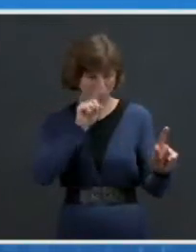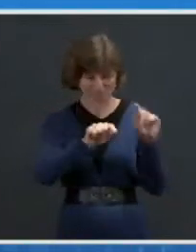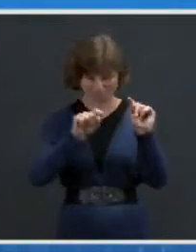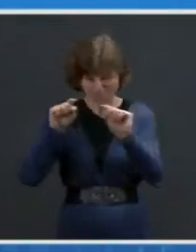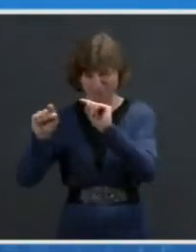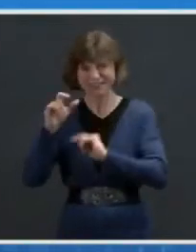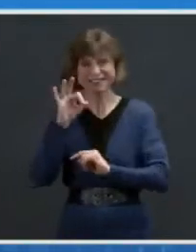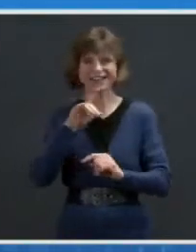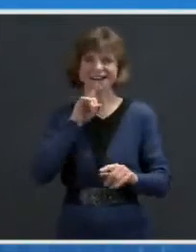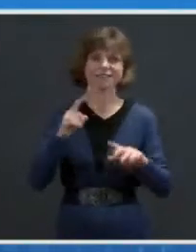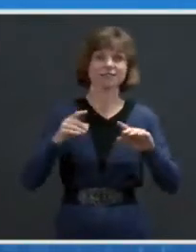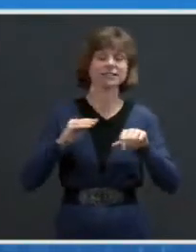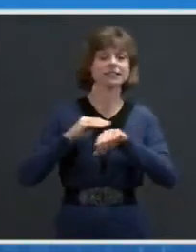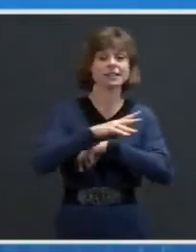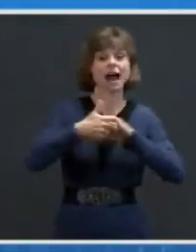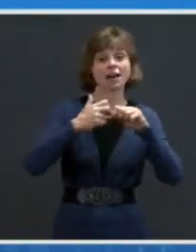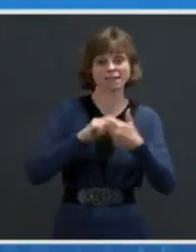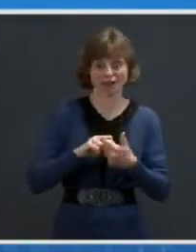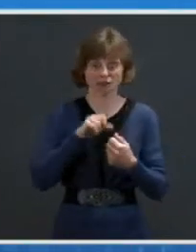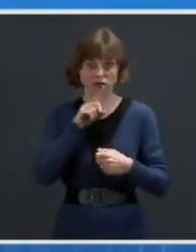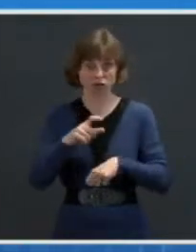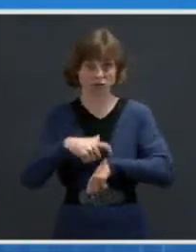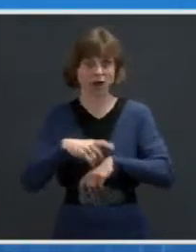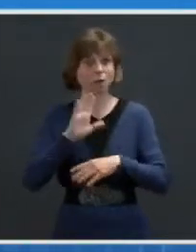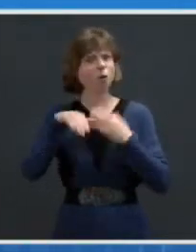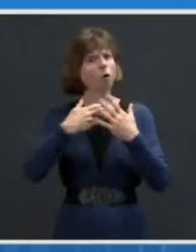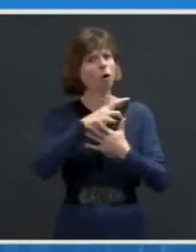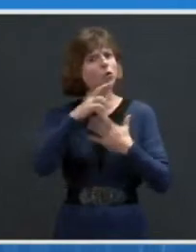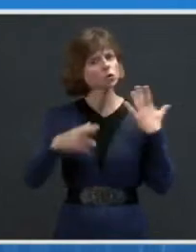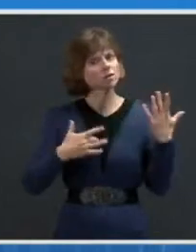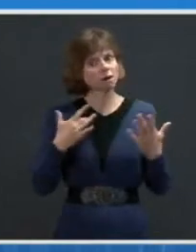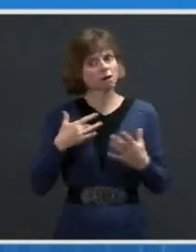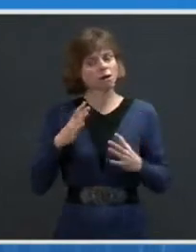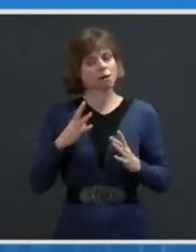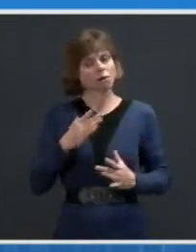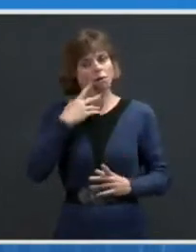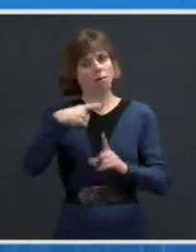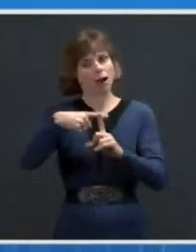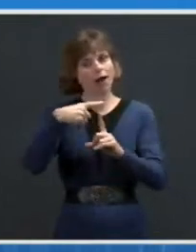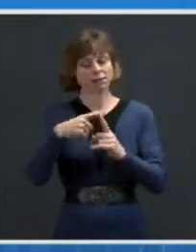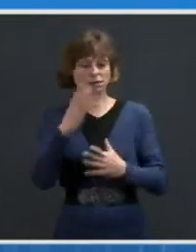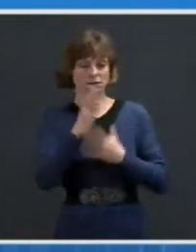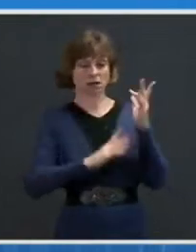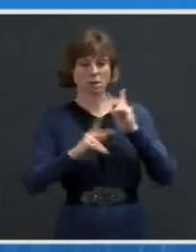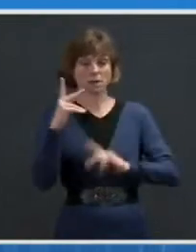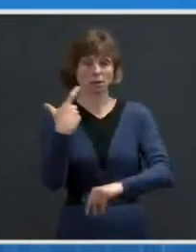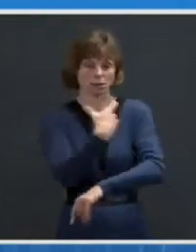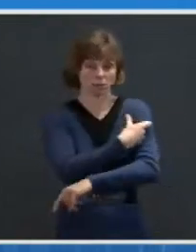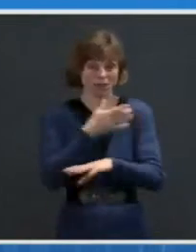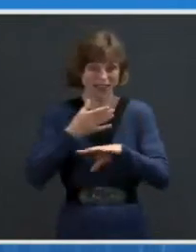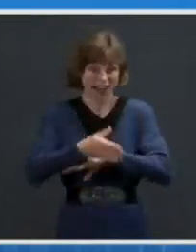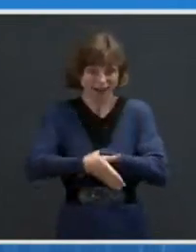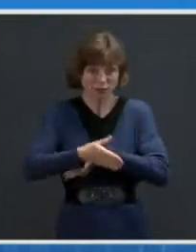INVOLVED APPROXIMATELY 4 1/2 MILLION PEOPLE TO CAPTURE SIDE